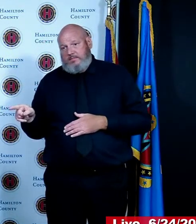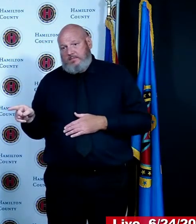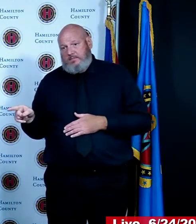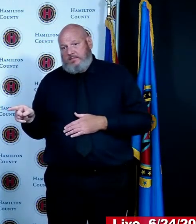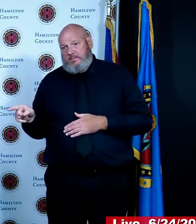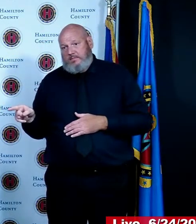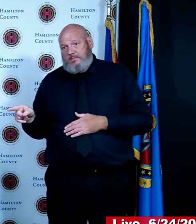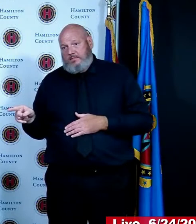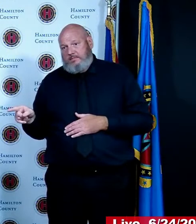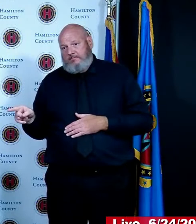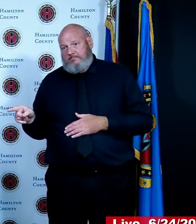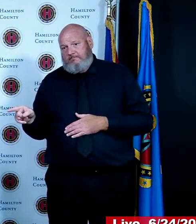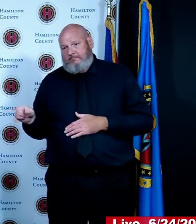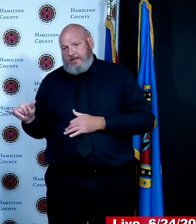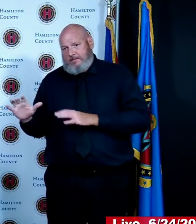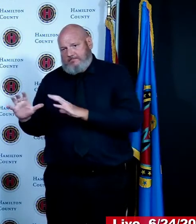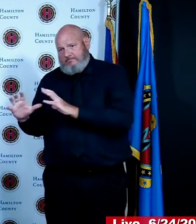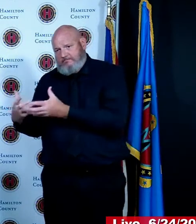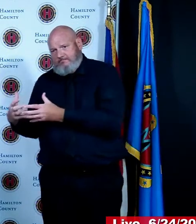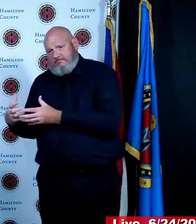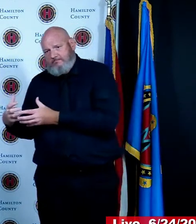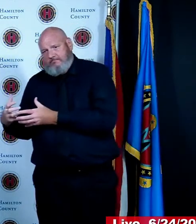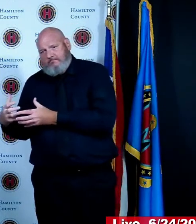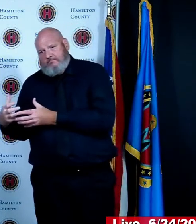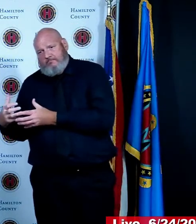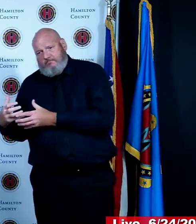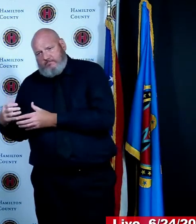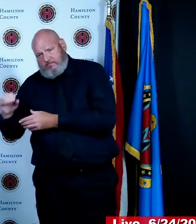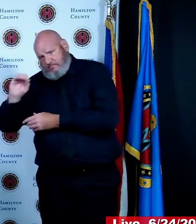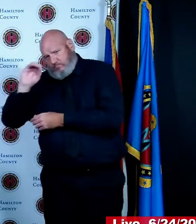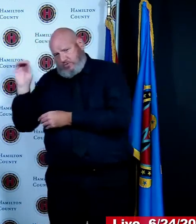positive so you know I've been hanging out with someone who I think may have